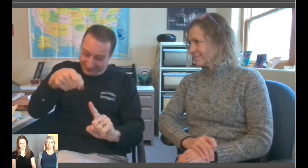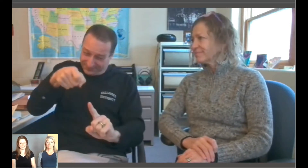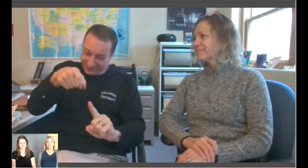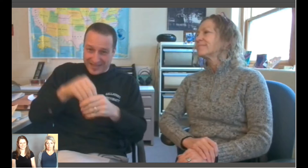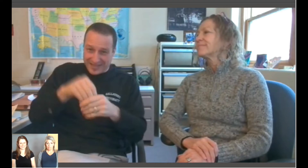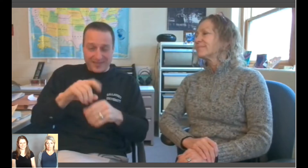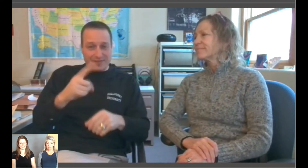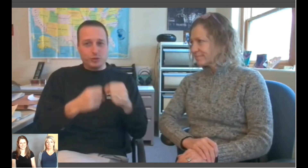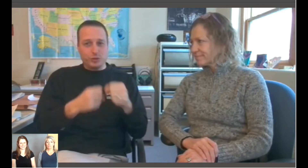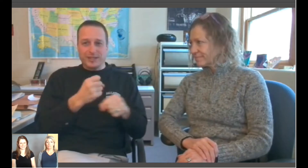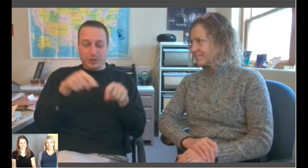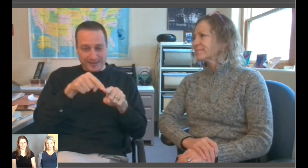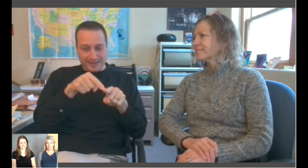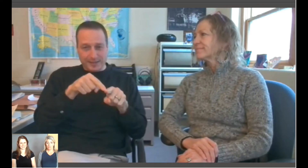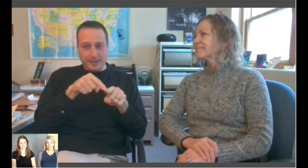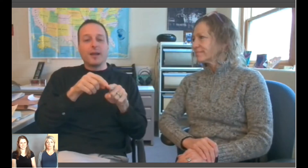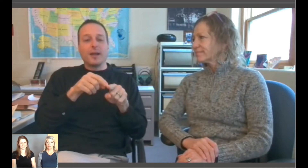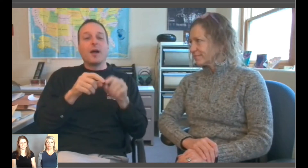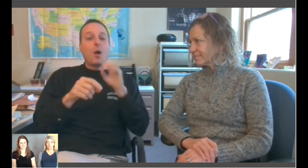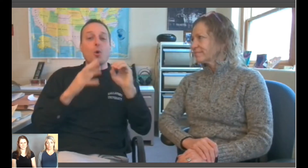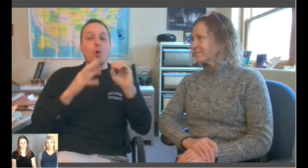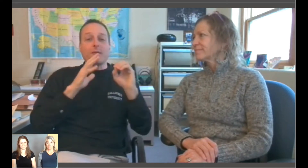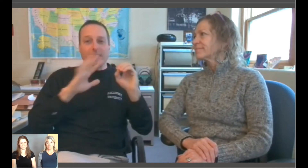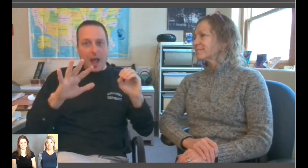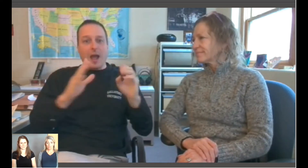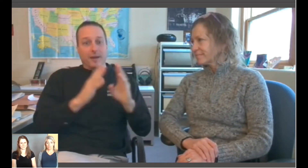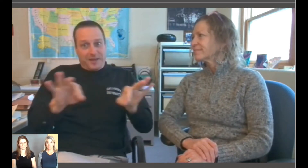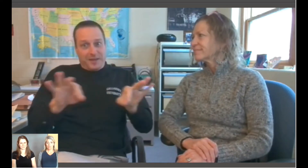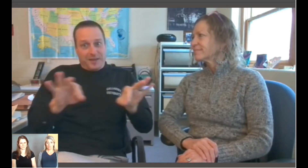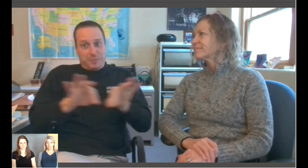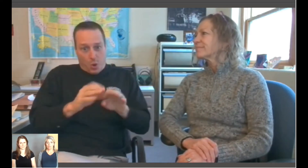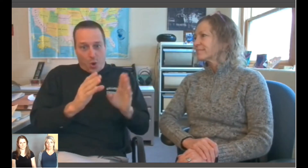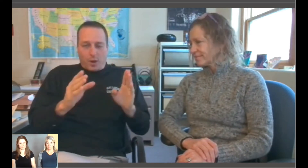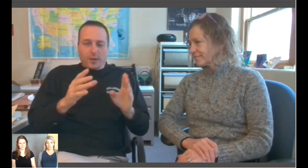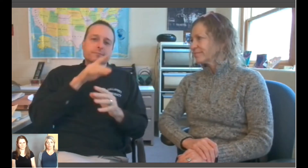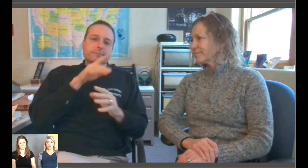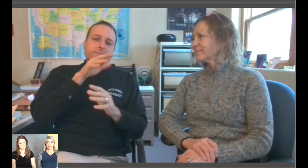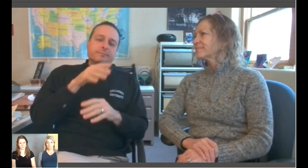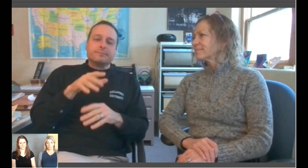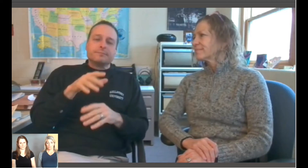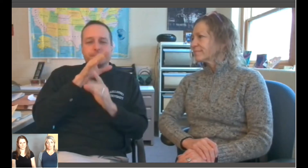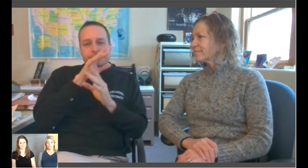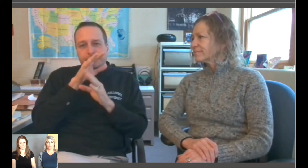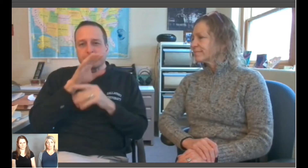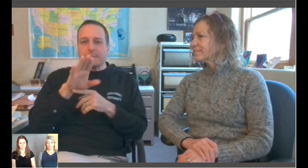So 0-5 is the critical time when you should be using sign language and allow the child